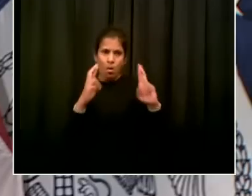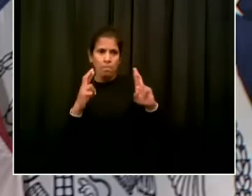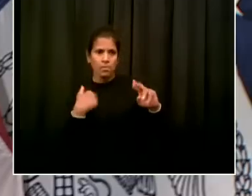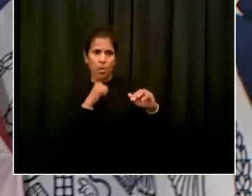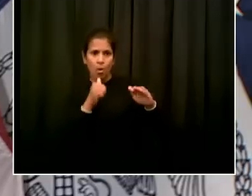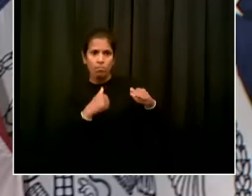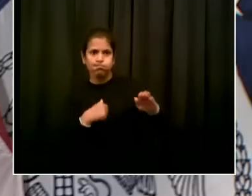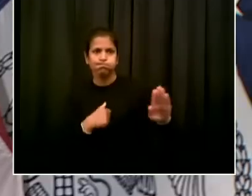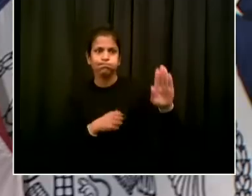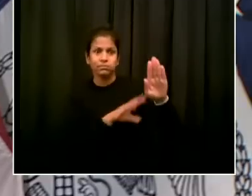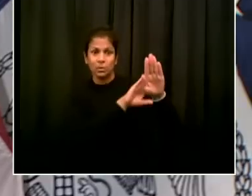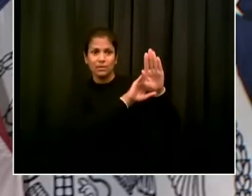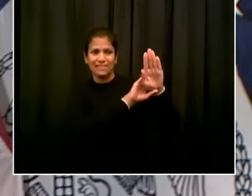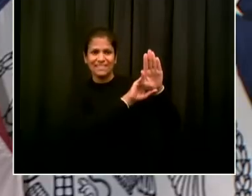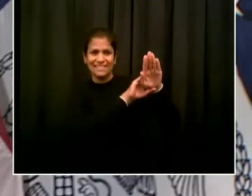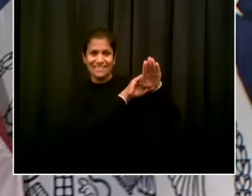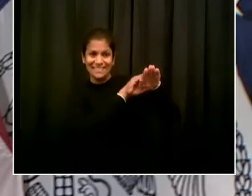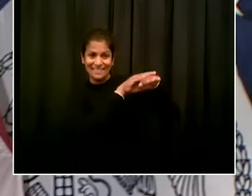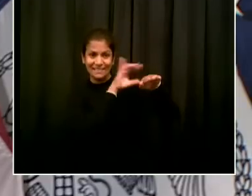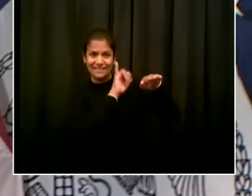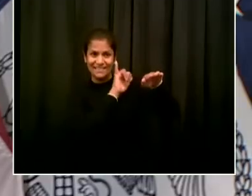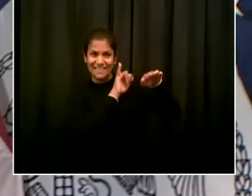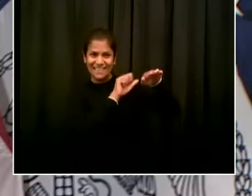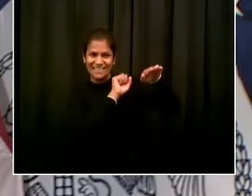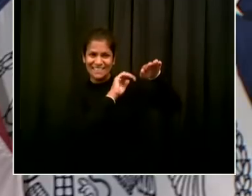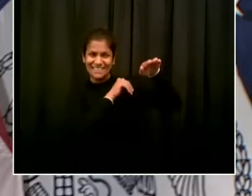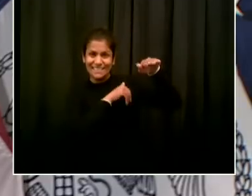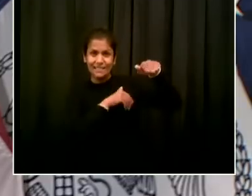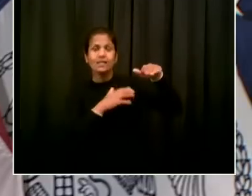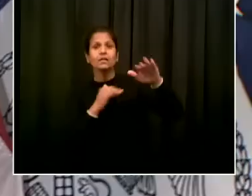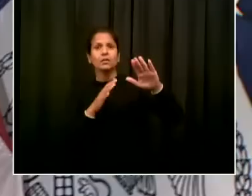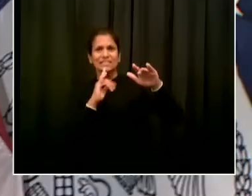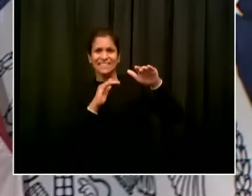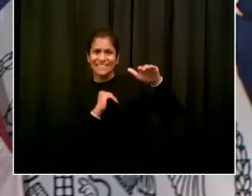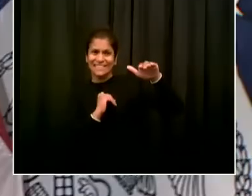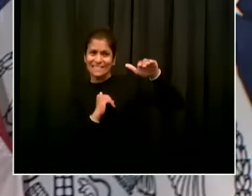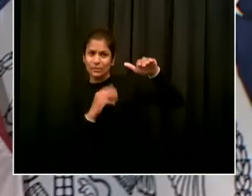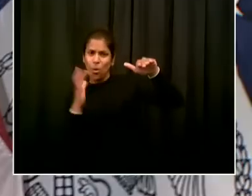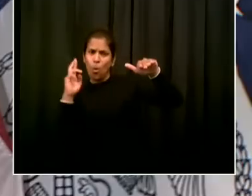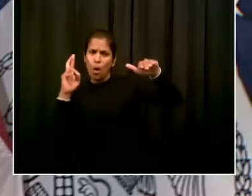RESULTS FOR IFDFFREENN ATREAS THAT ENCOURAGE , USBEBEUSCAE WE SEE SOME